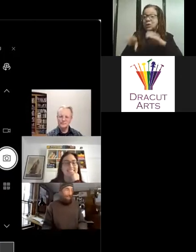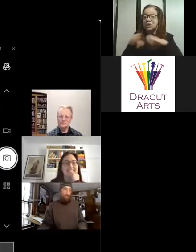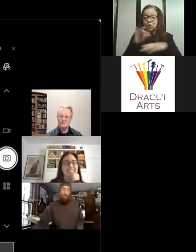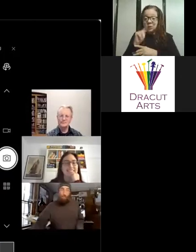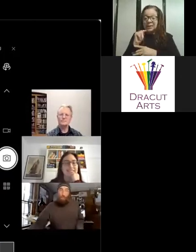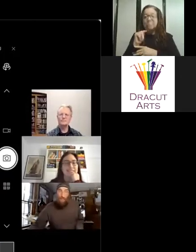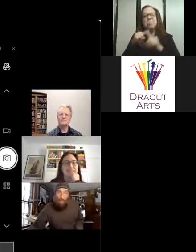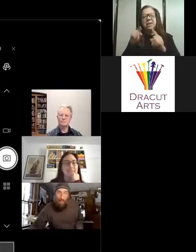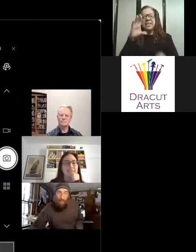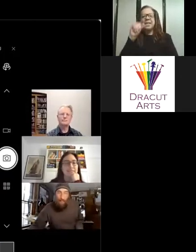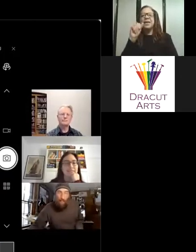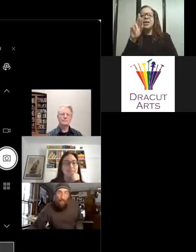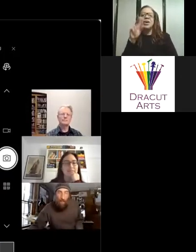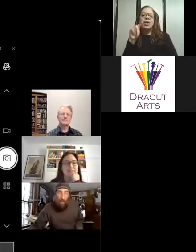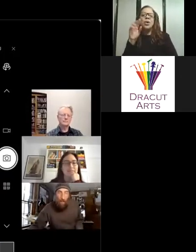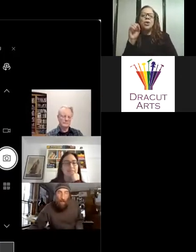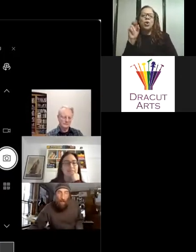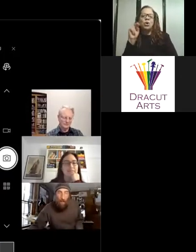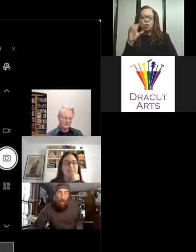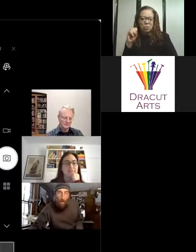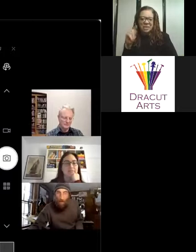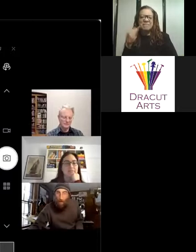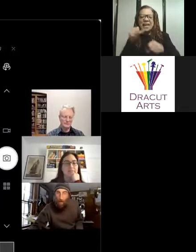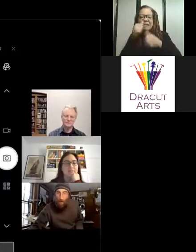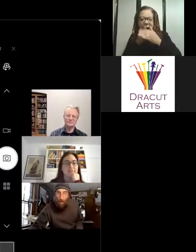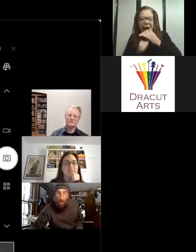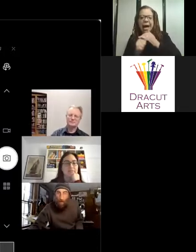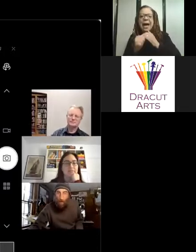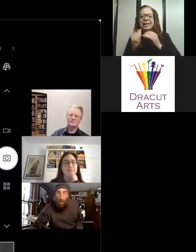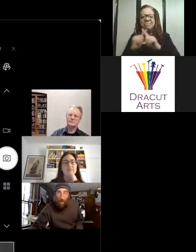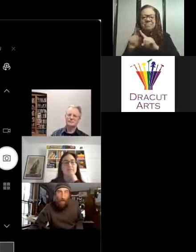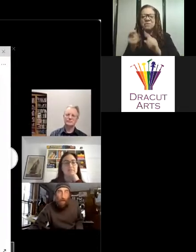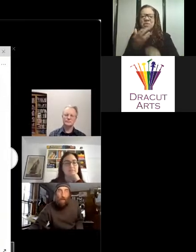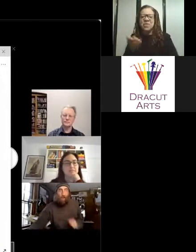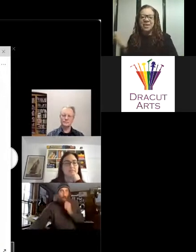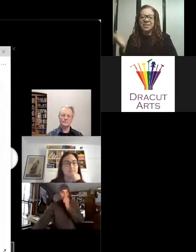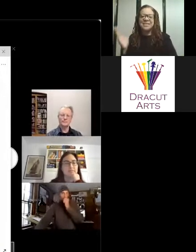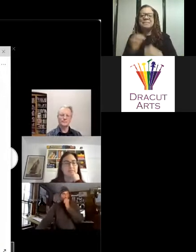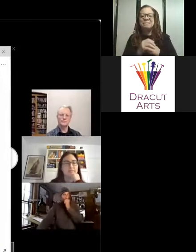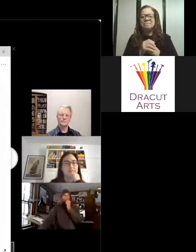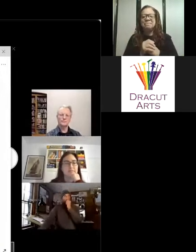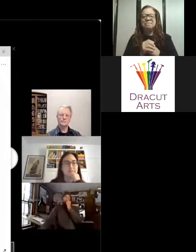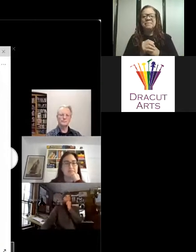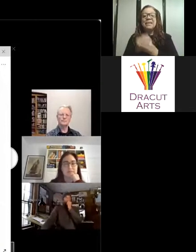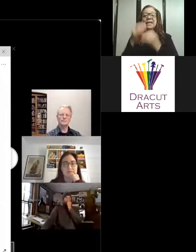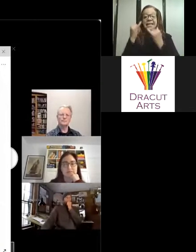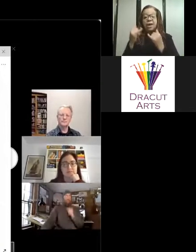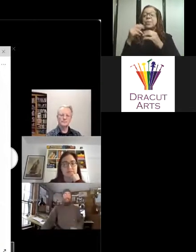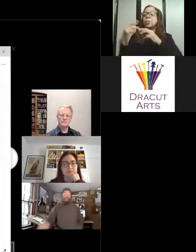Um let's see, so where were we? Oh yes, when the war broke out-- what a start